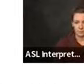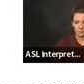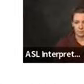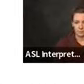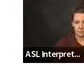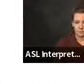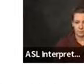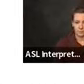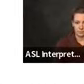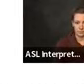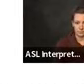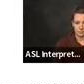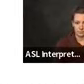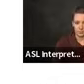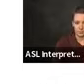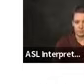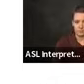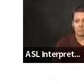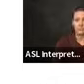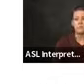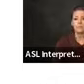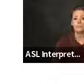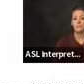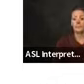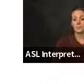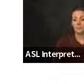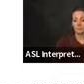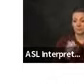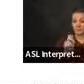As Doctora Mase mentioned, as of today, we